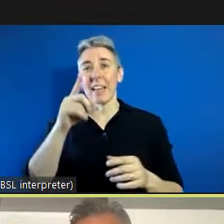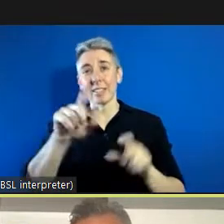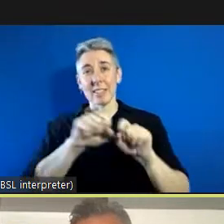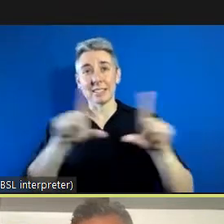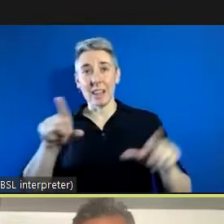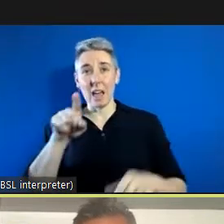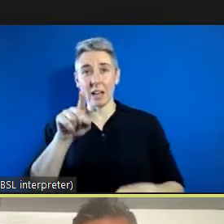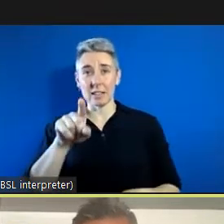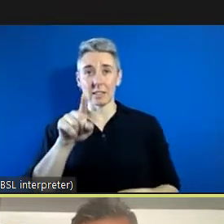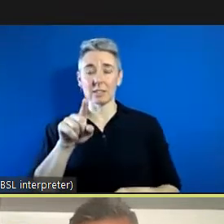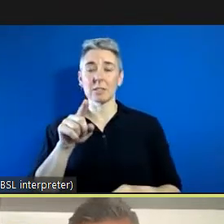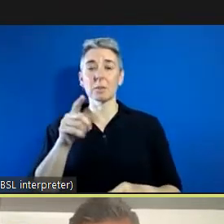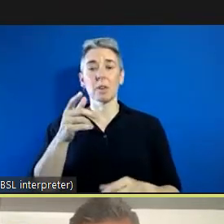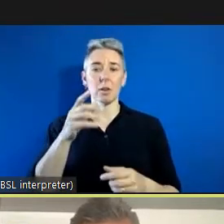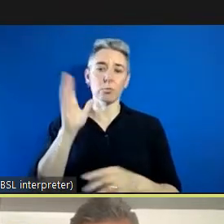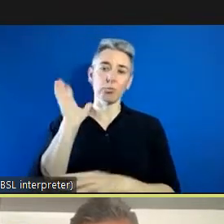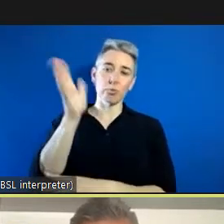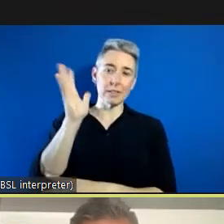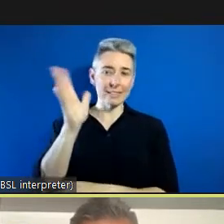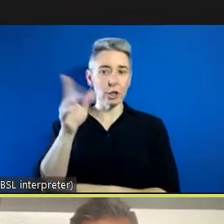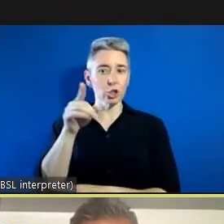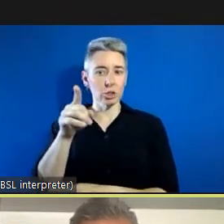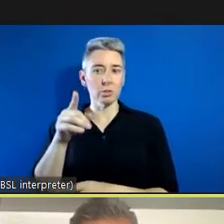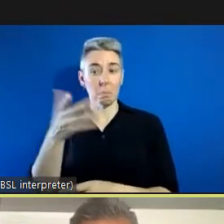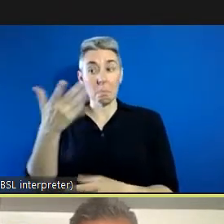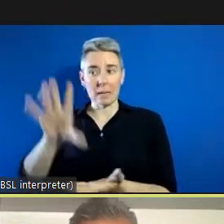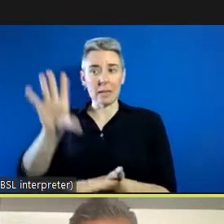presentation recording so I invite you all to see that but really is about thinking about look,